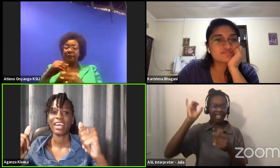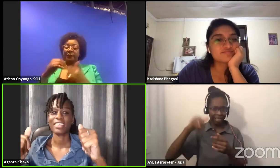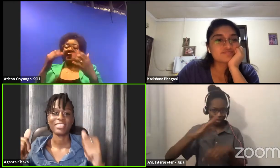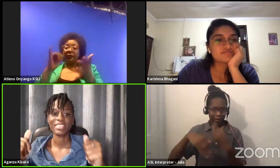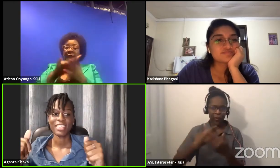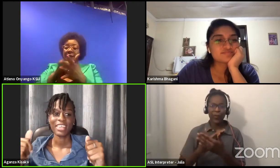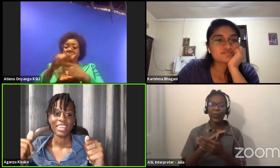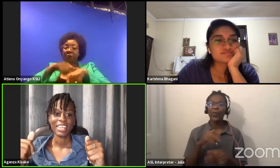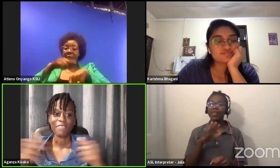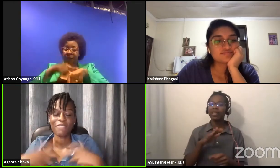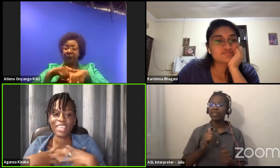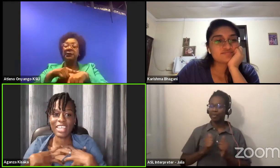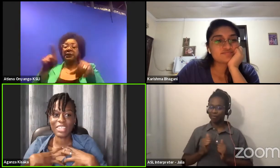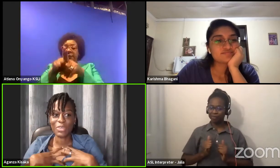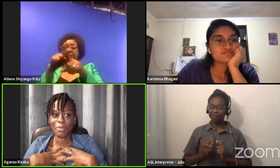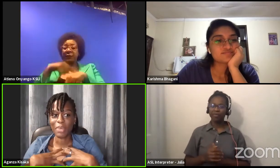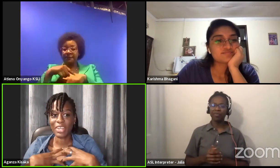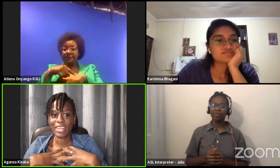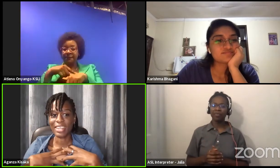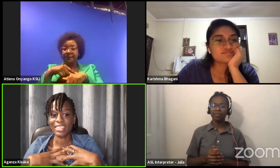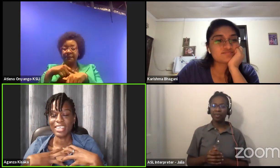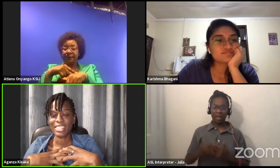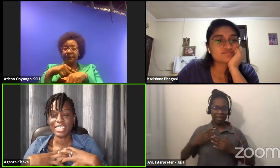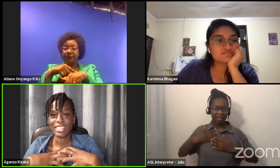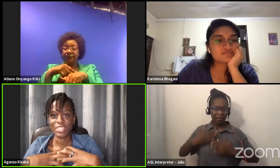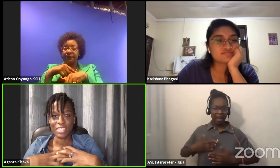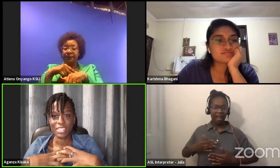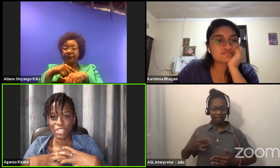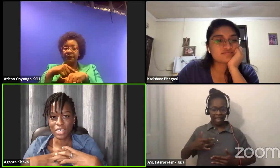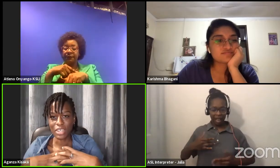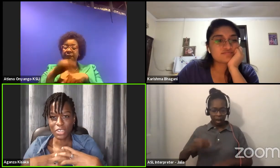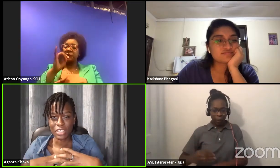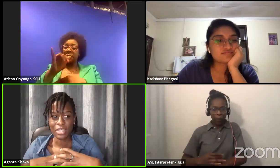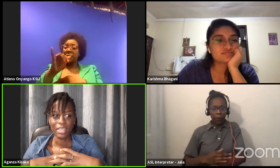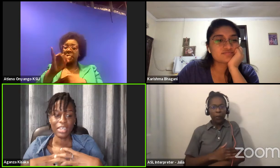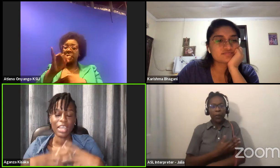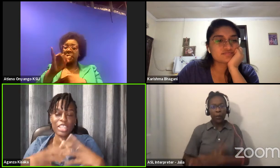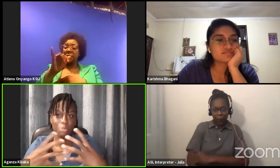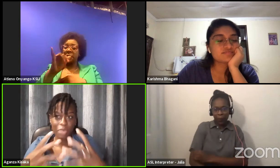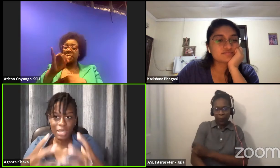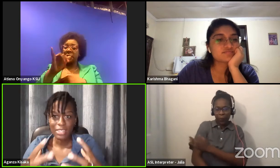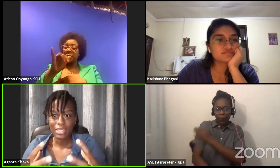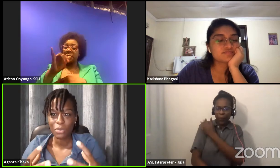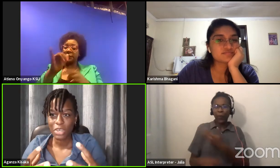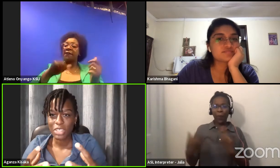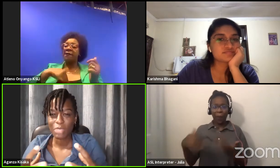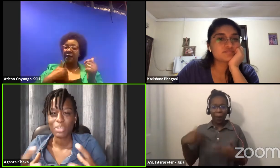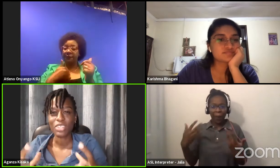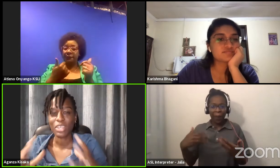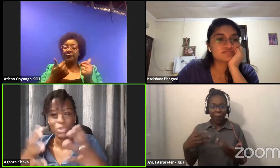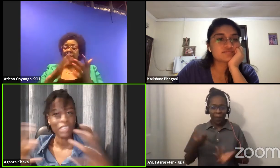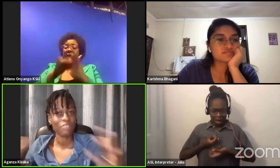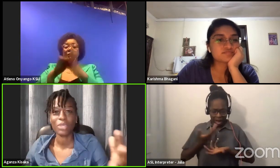And it's a feeling in your body and sensations that you cannot express in words but you can only feel